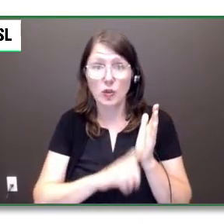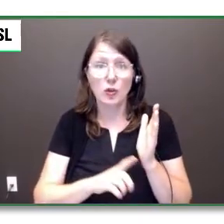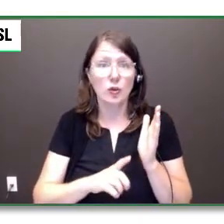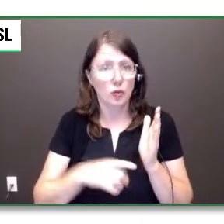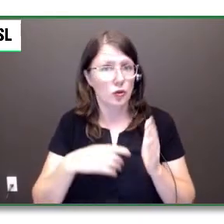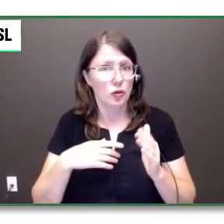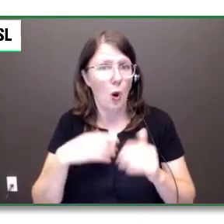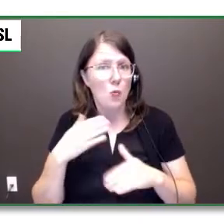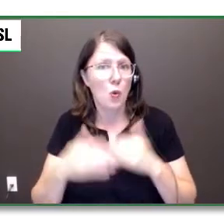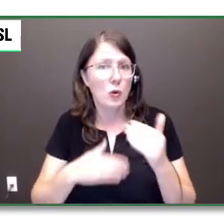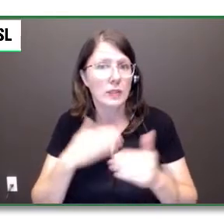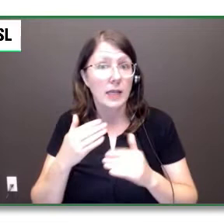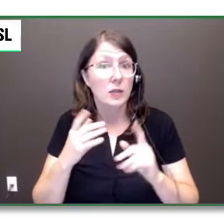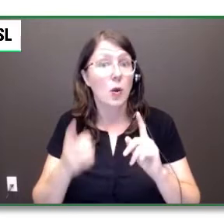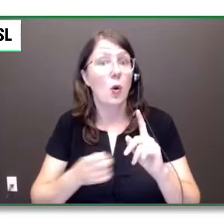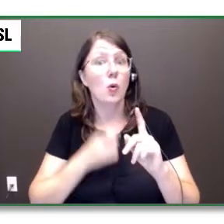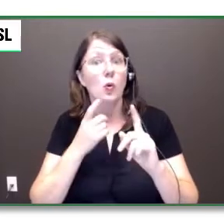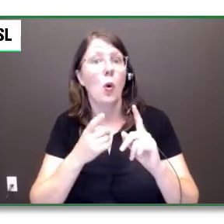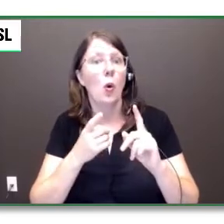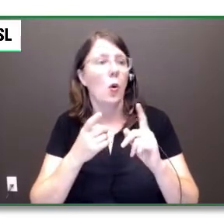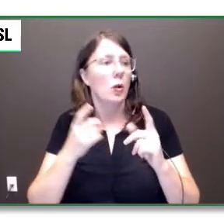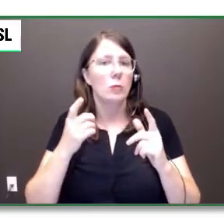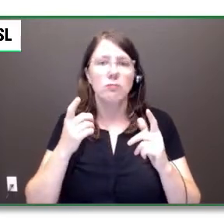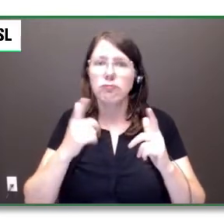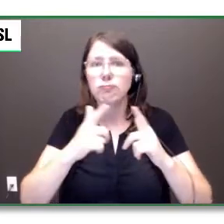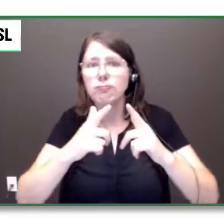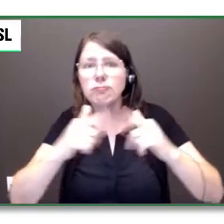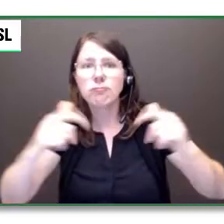wide range of disabilities to be able to find